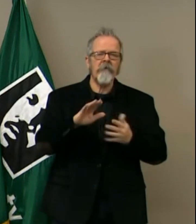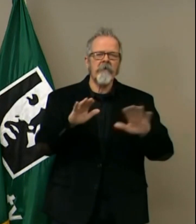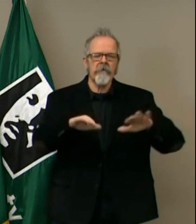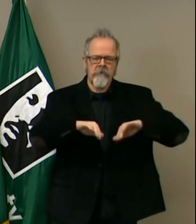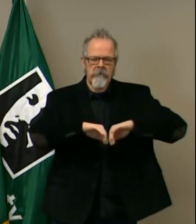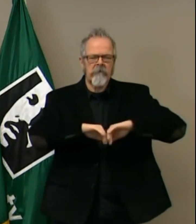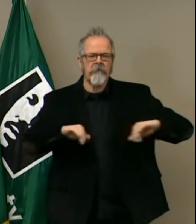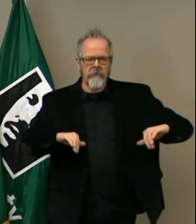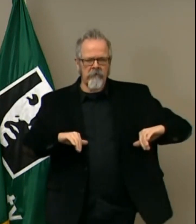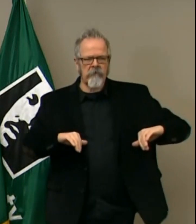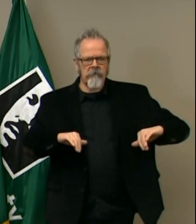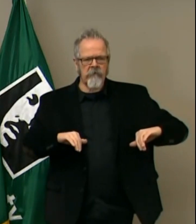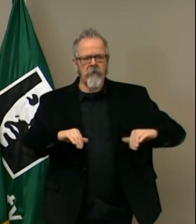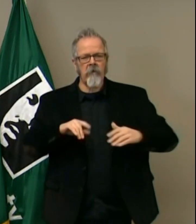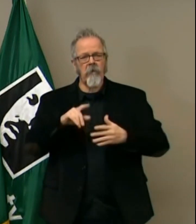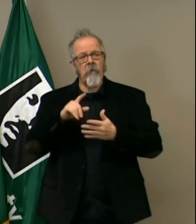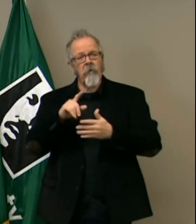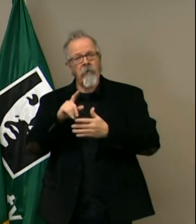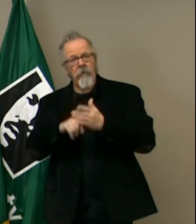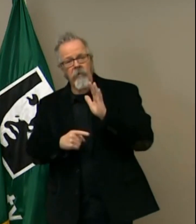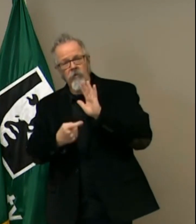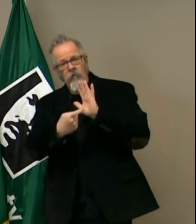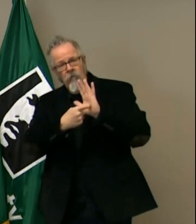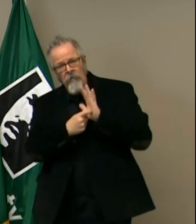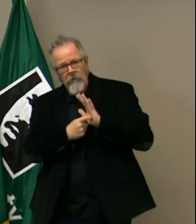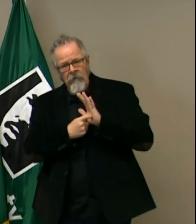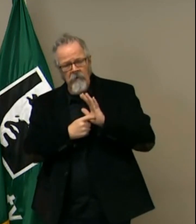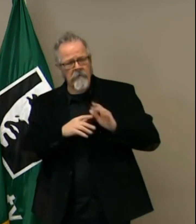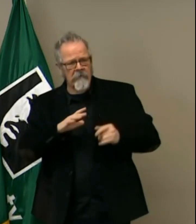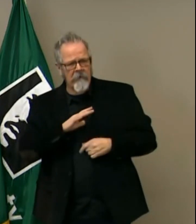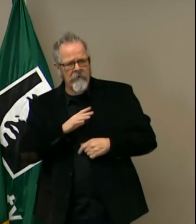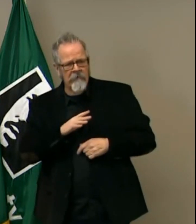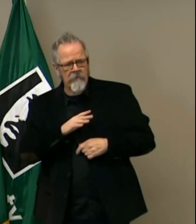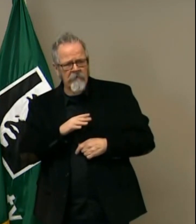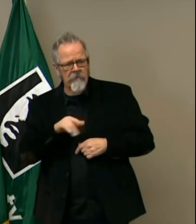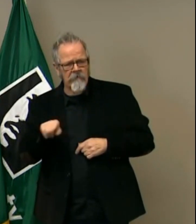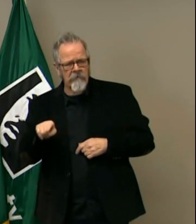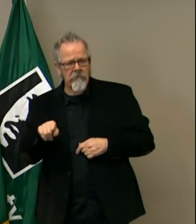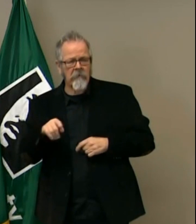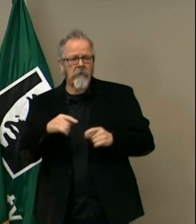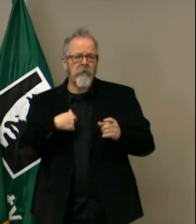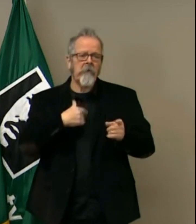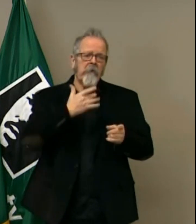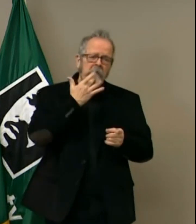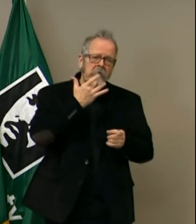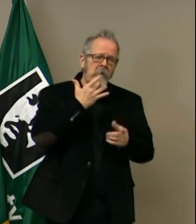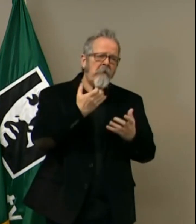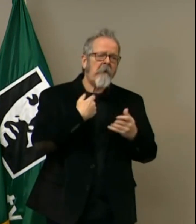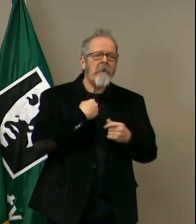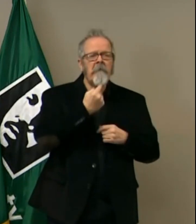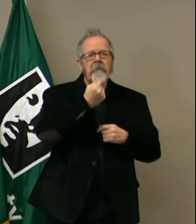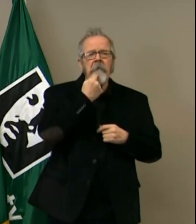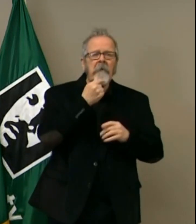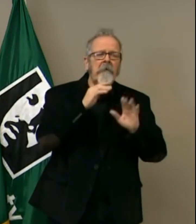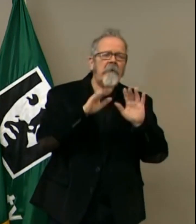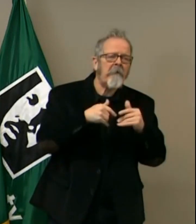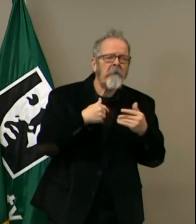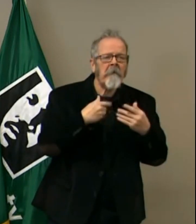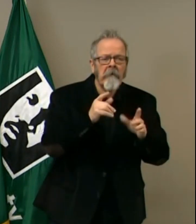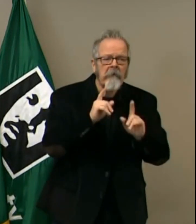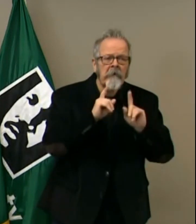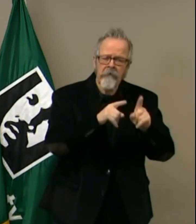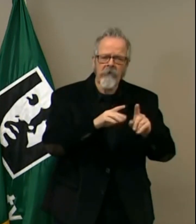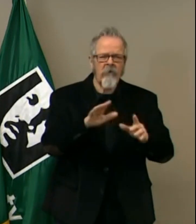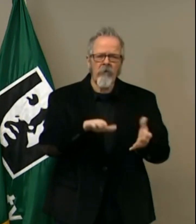stay home unless it's absolutely necessary to go out and this is tough